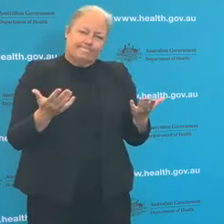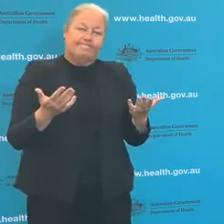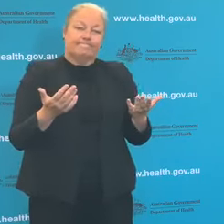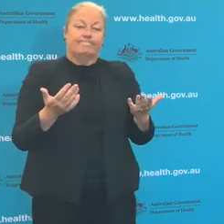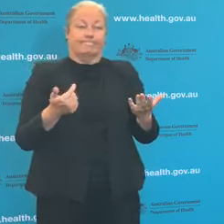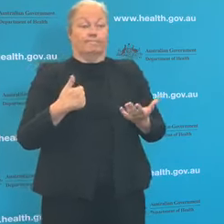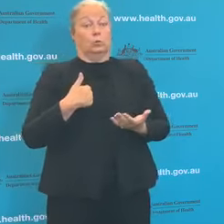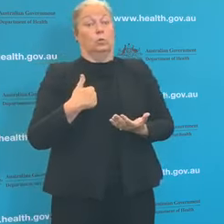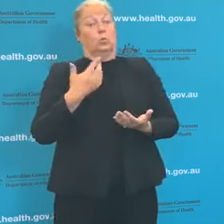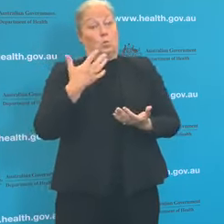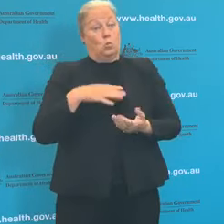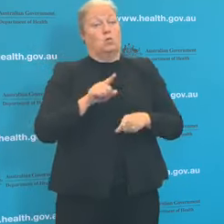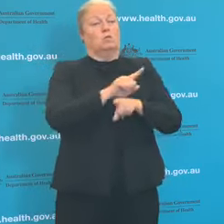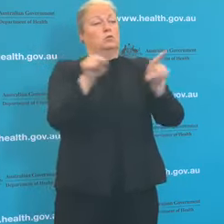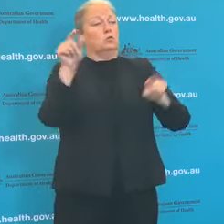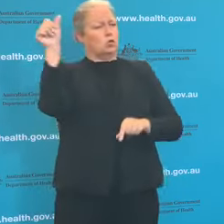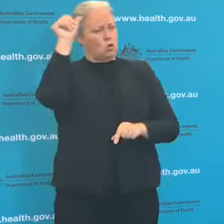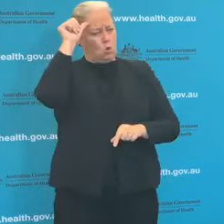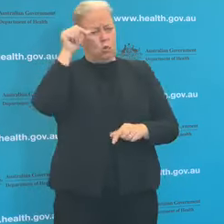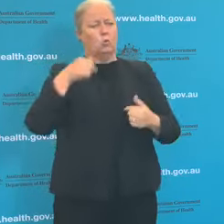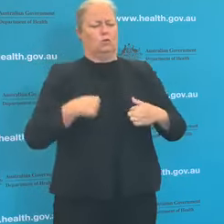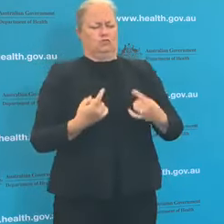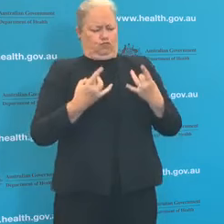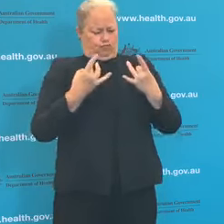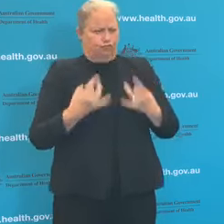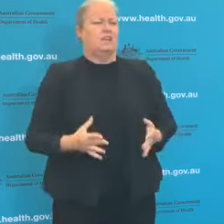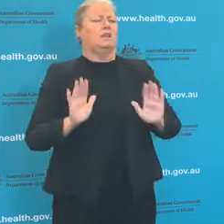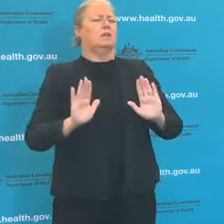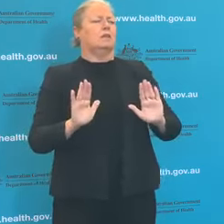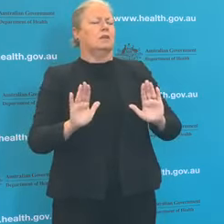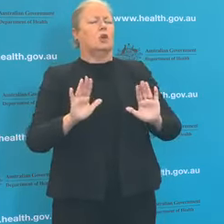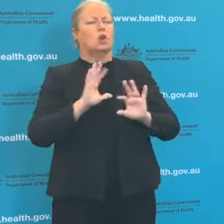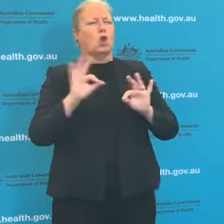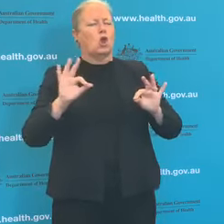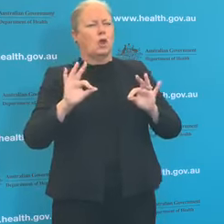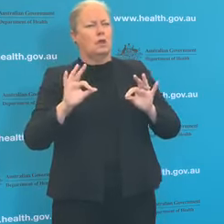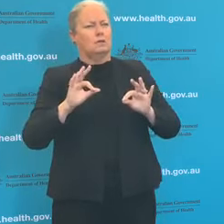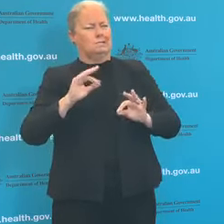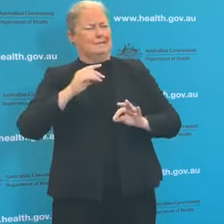to- not to deal with a very large outbreak, but to stop a very large